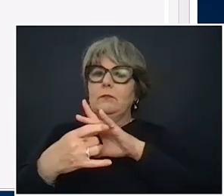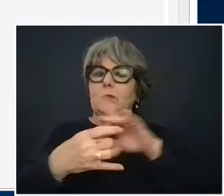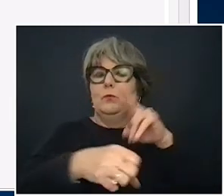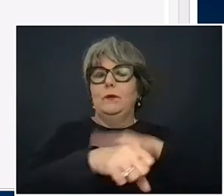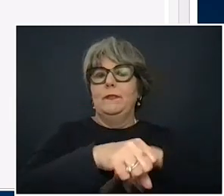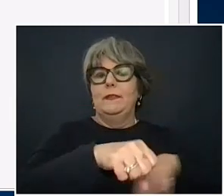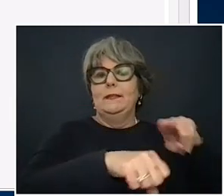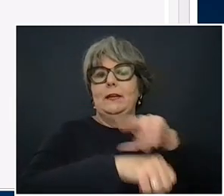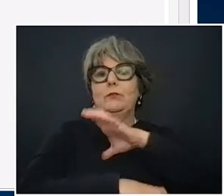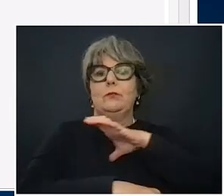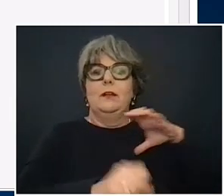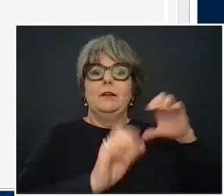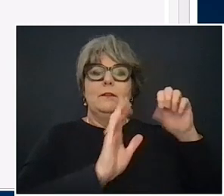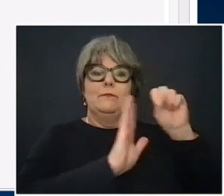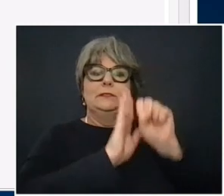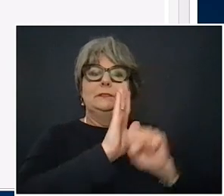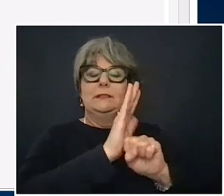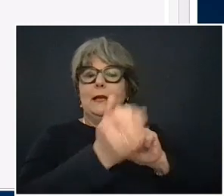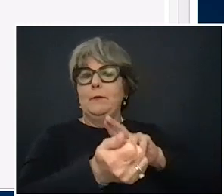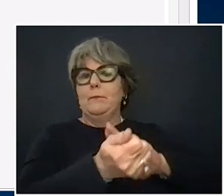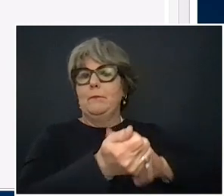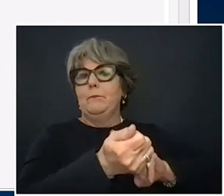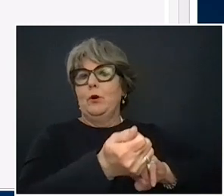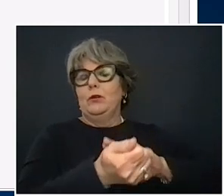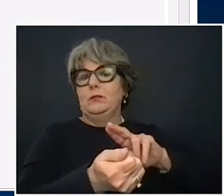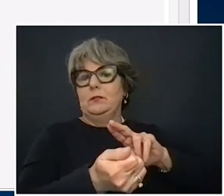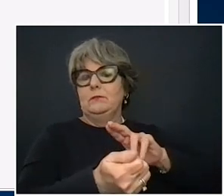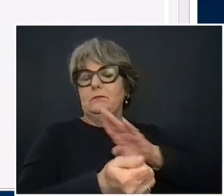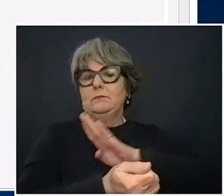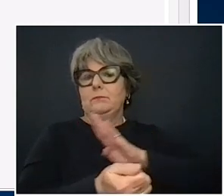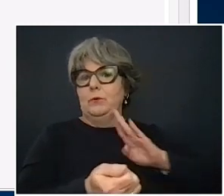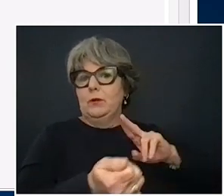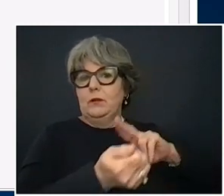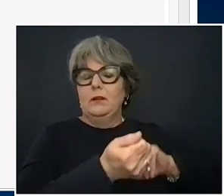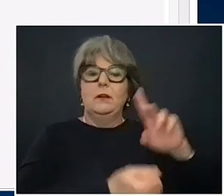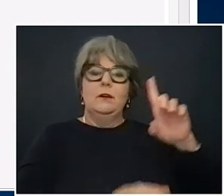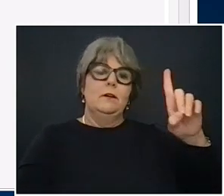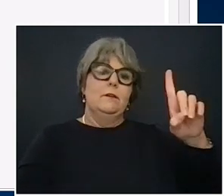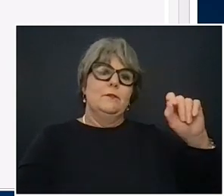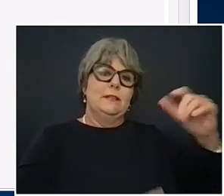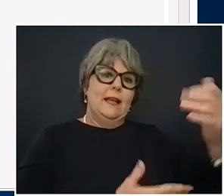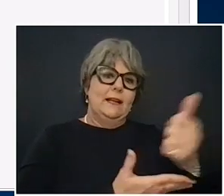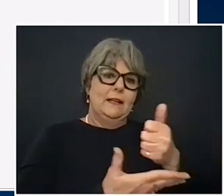Nursing, you know, for data collection purposes and some and some compliance